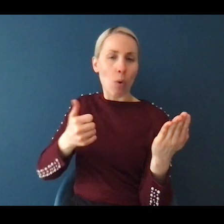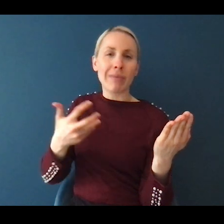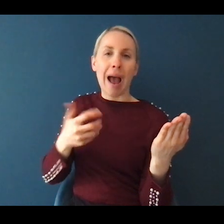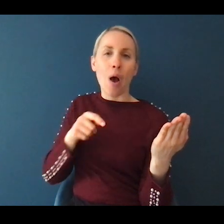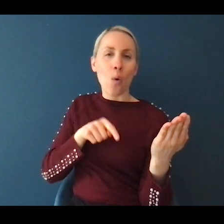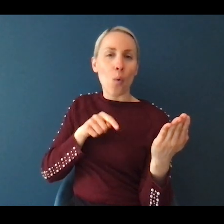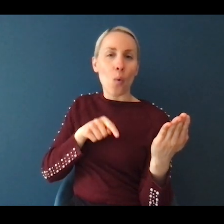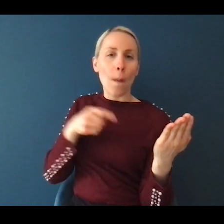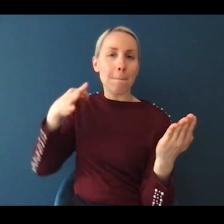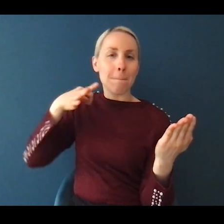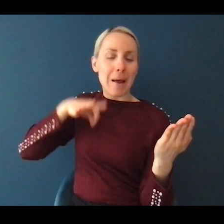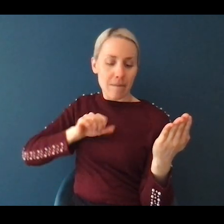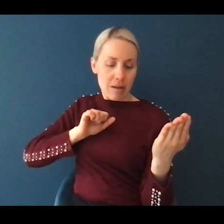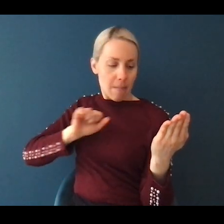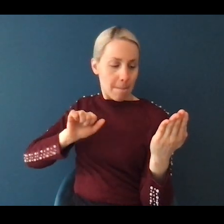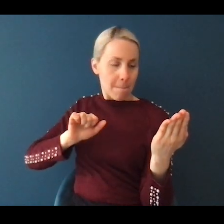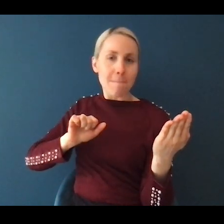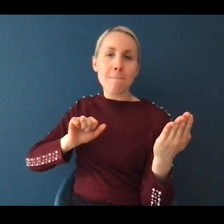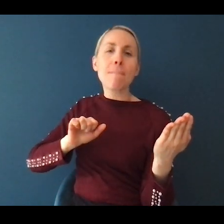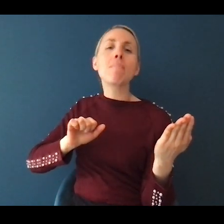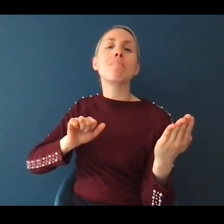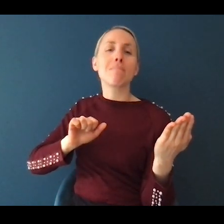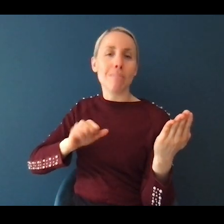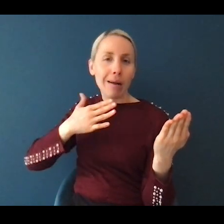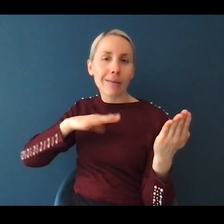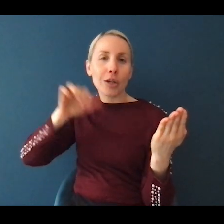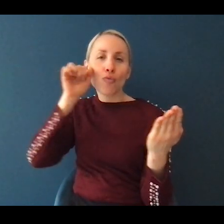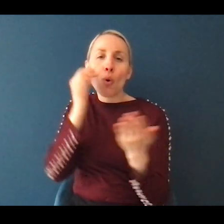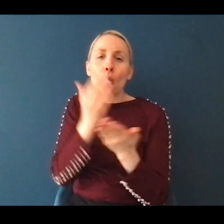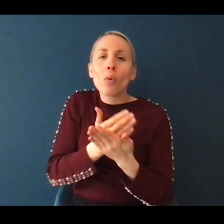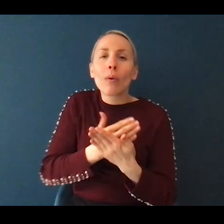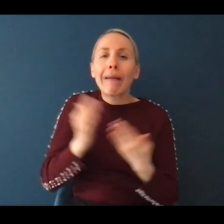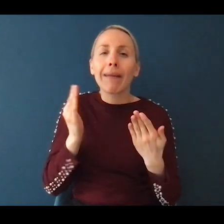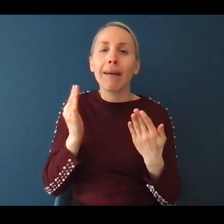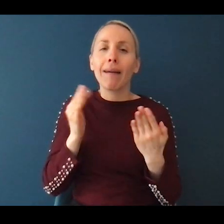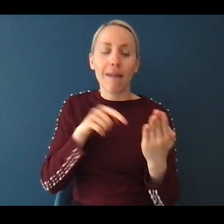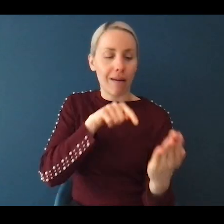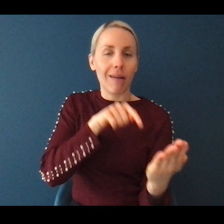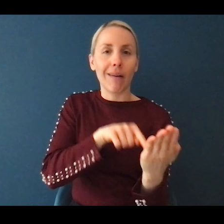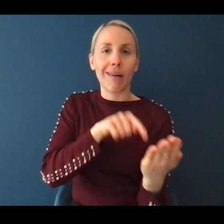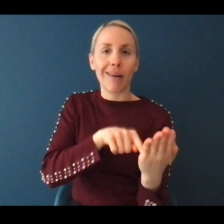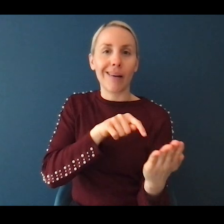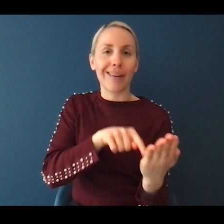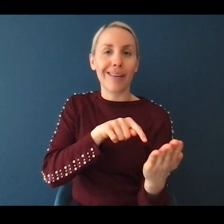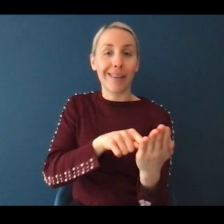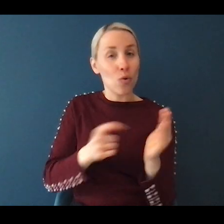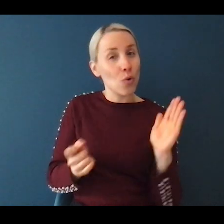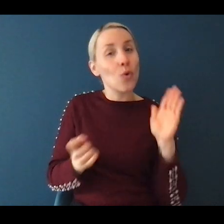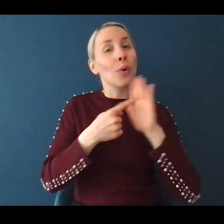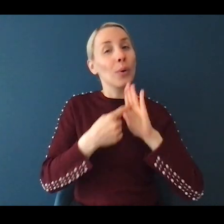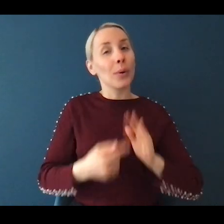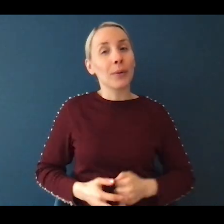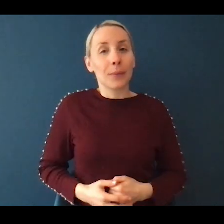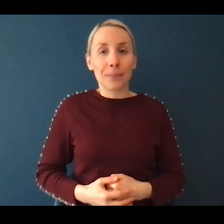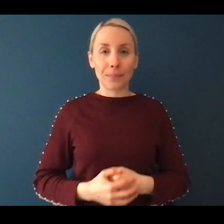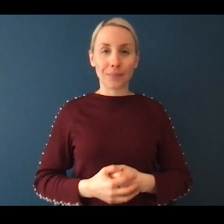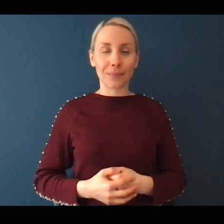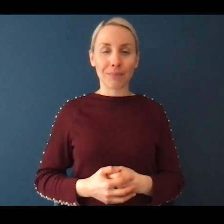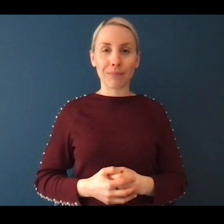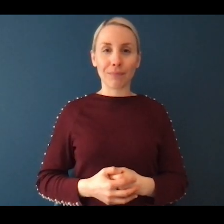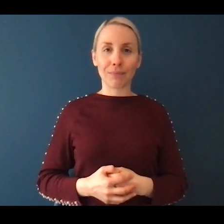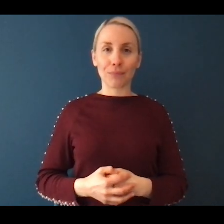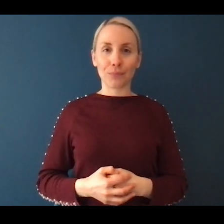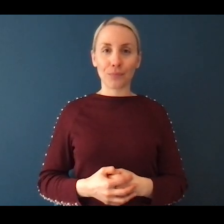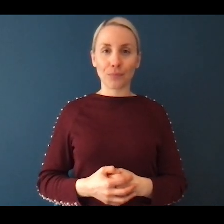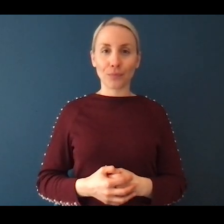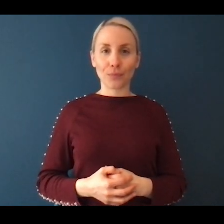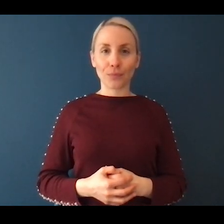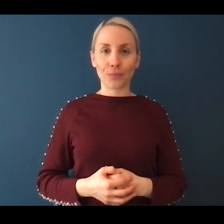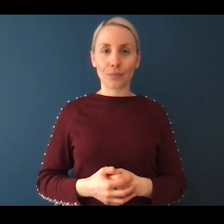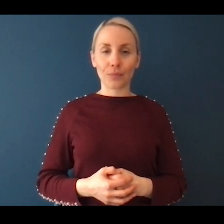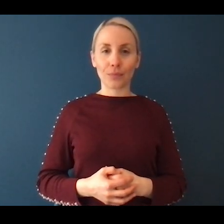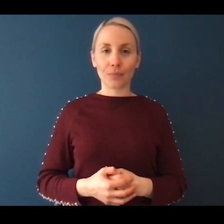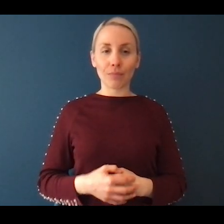of award and so to make that very clear is quite important. Silvia what about you had